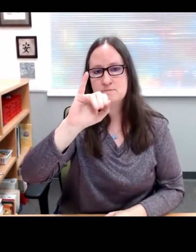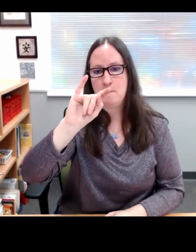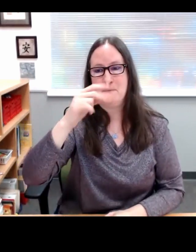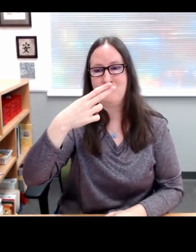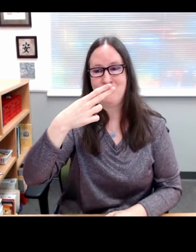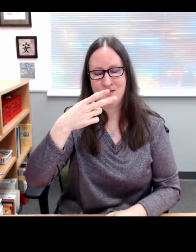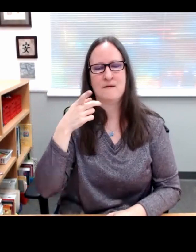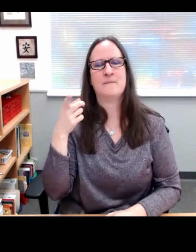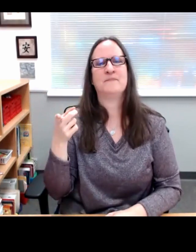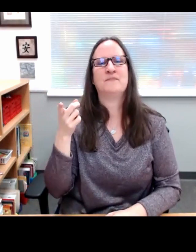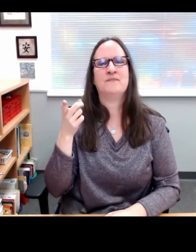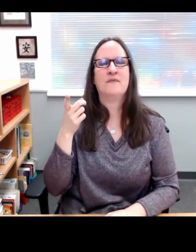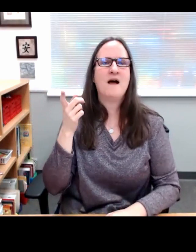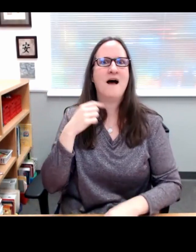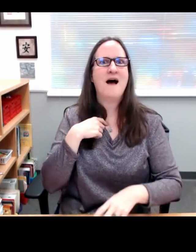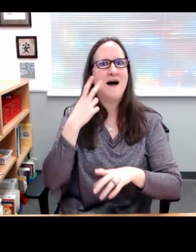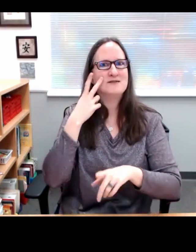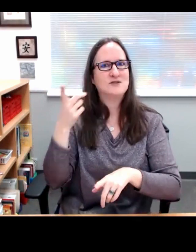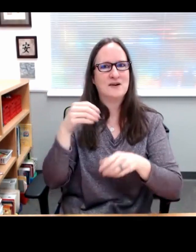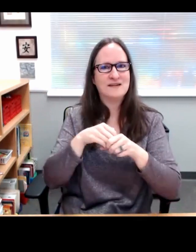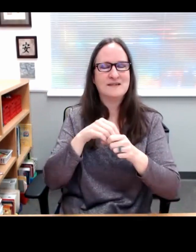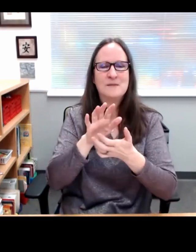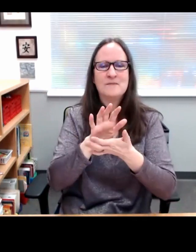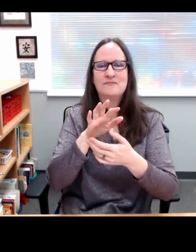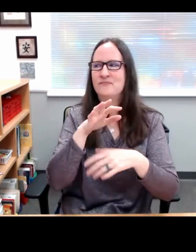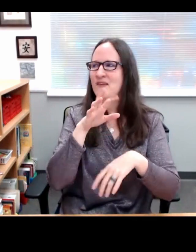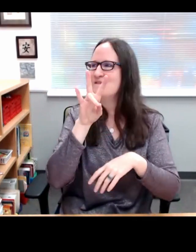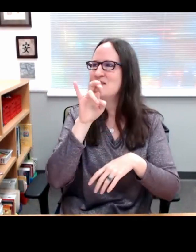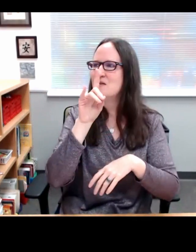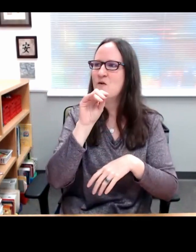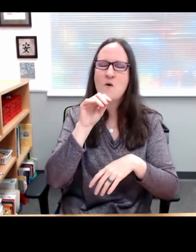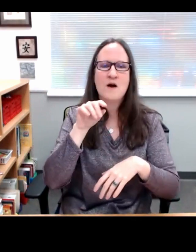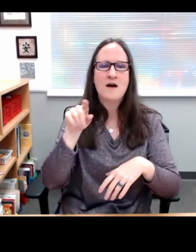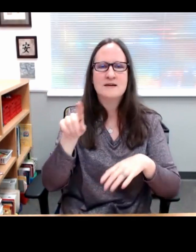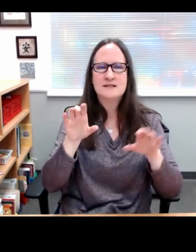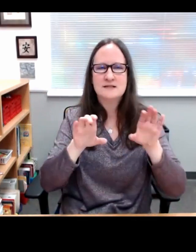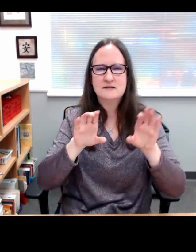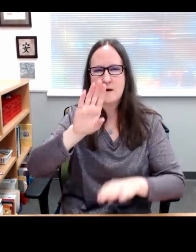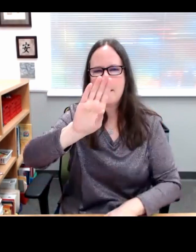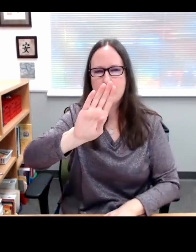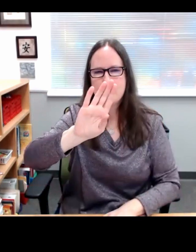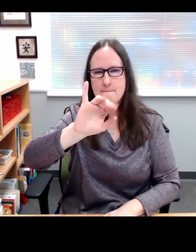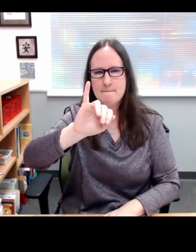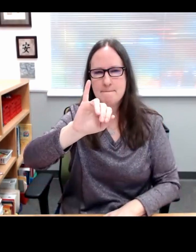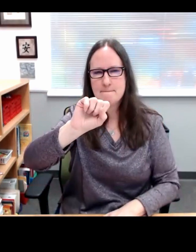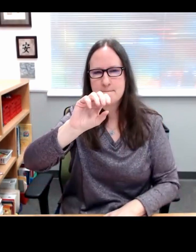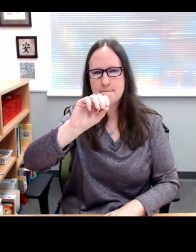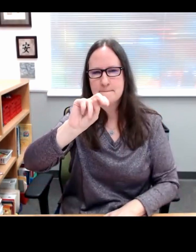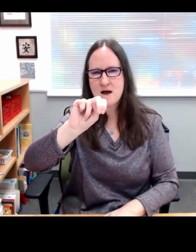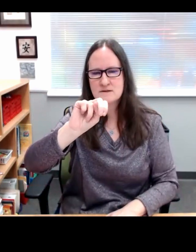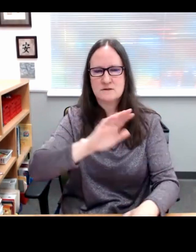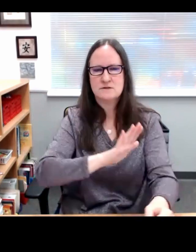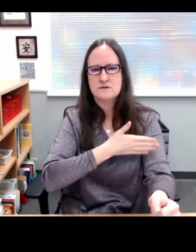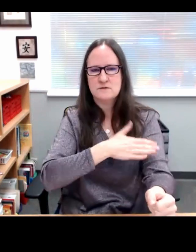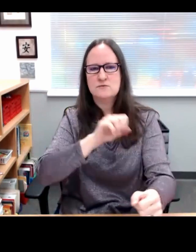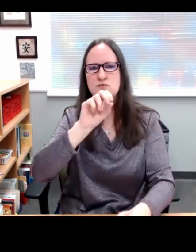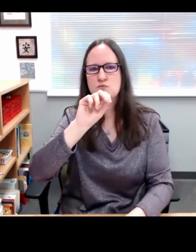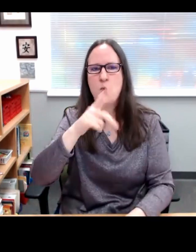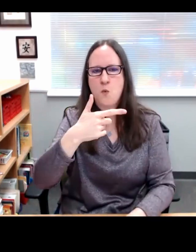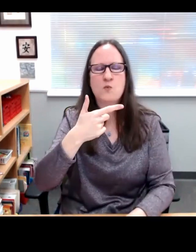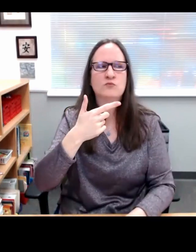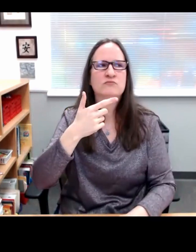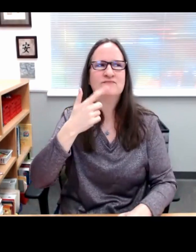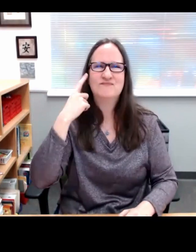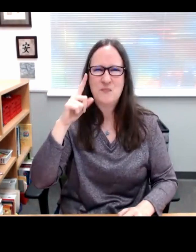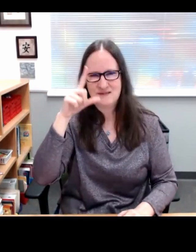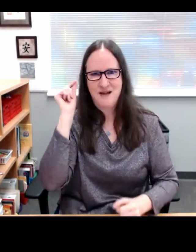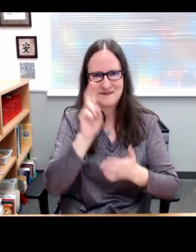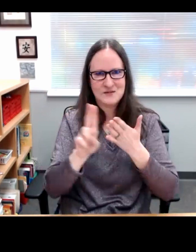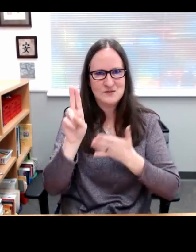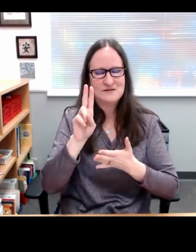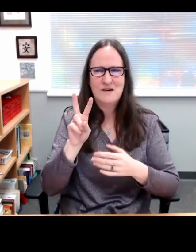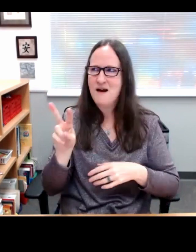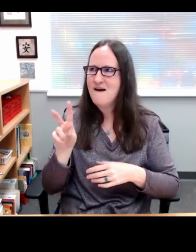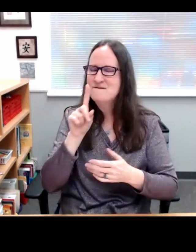Storm Smith. I saw her in a video that she did as the Bison Song, and that's